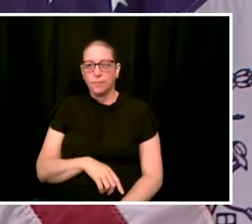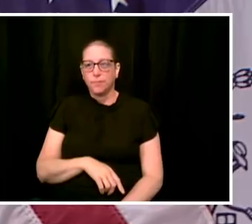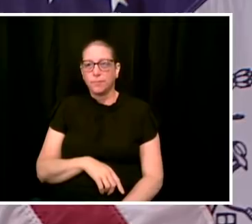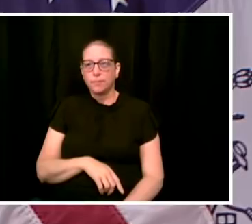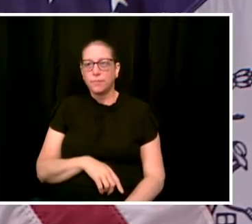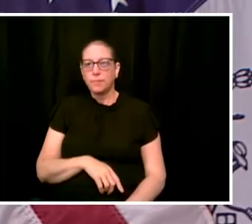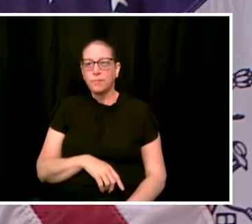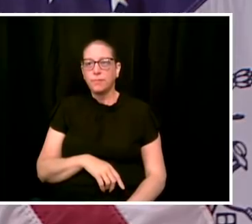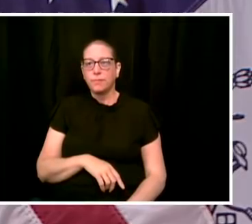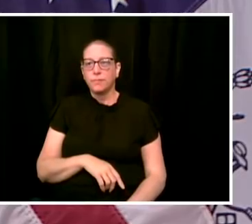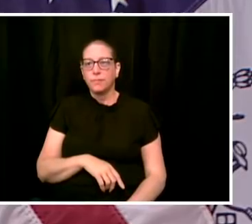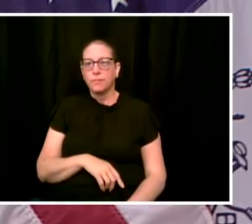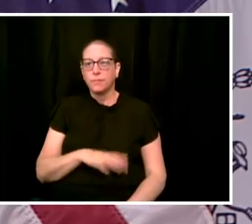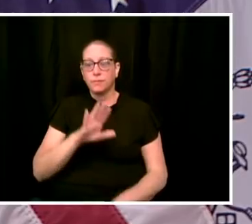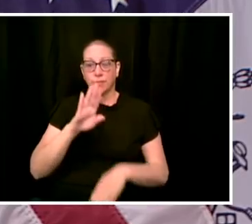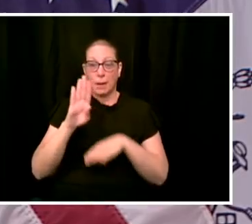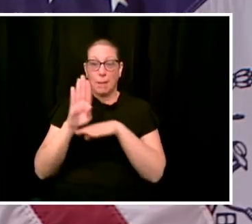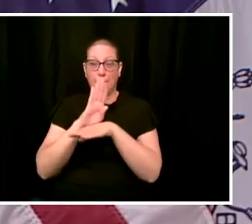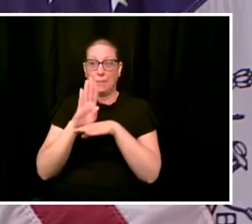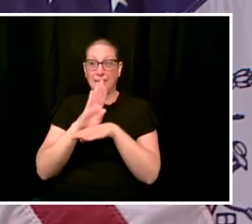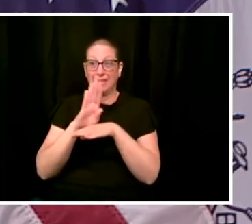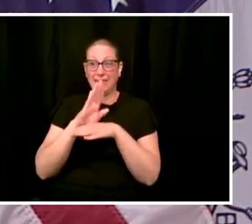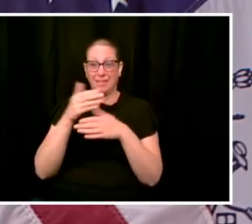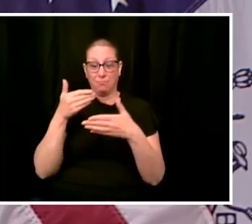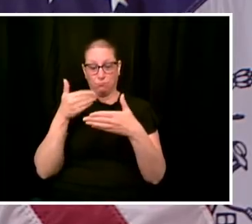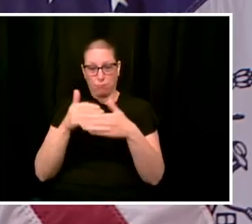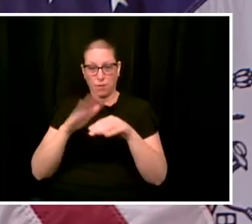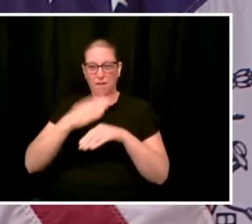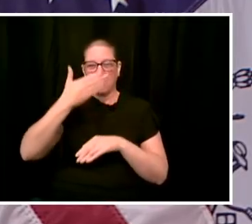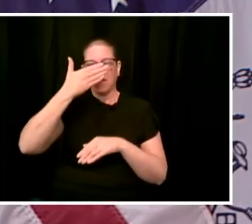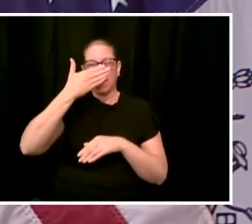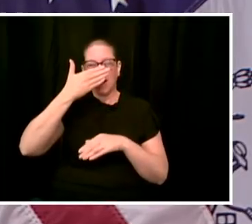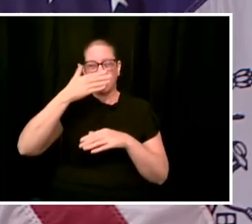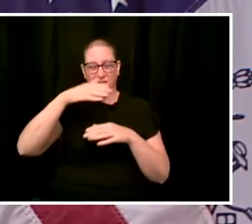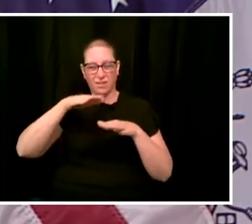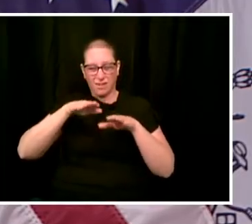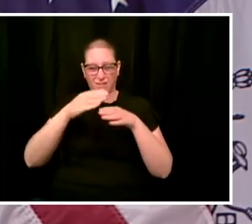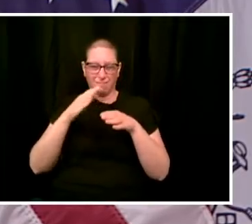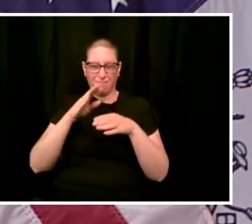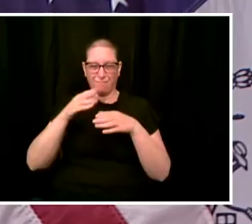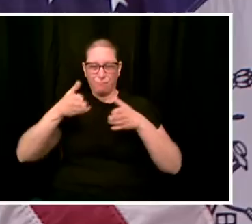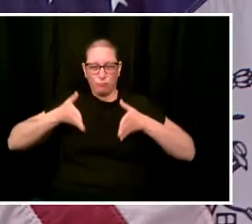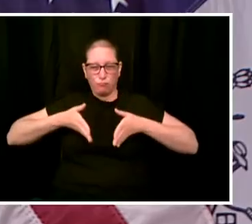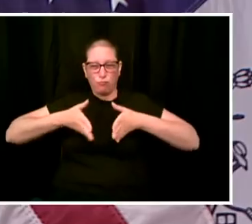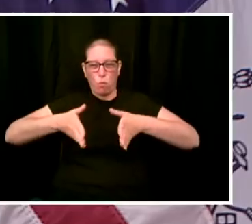MR. MAY YOUR YOUR, BUSINESSES I SAY CLOSING